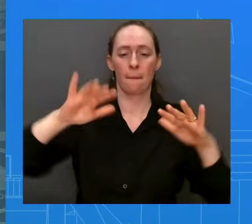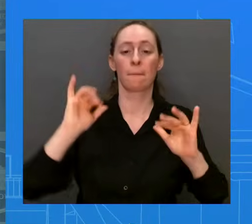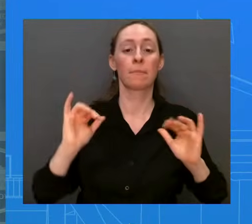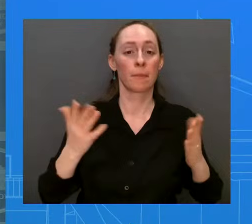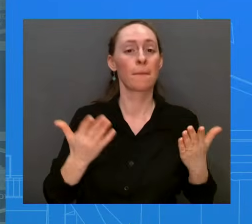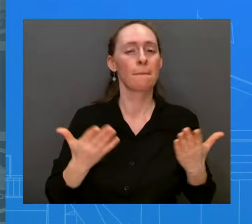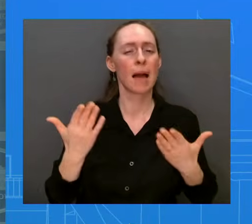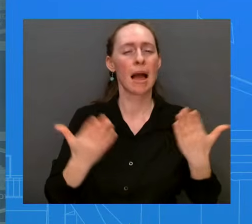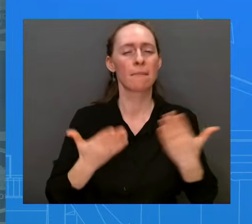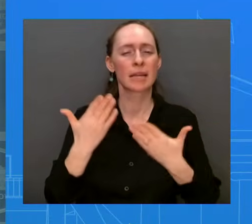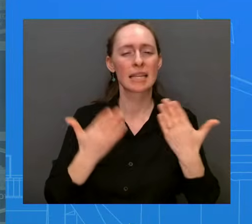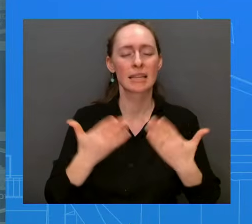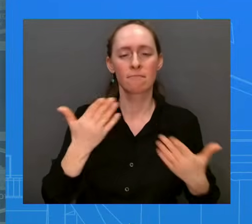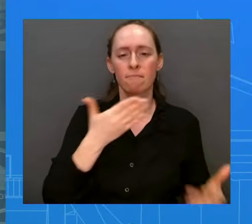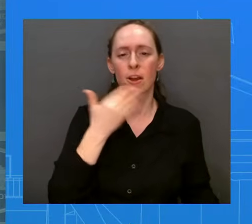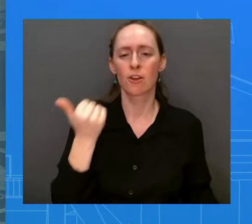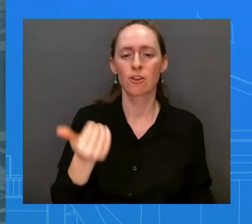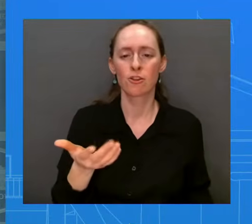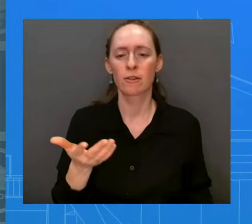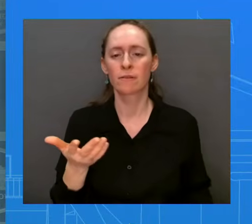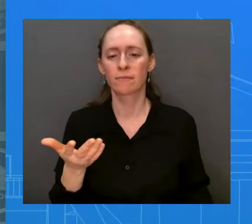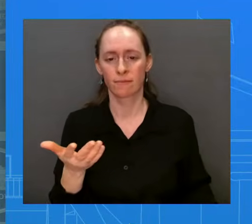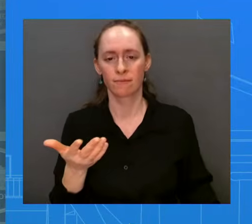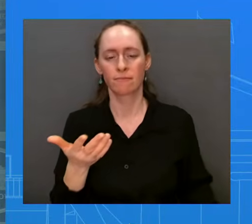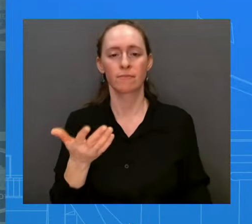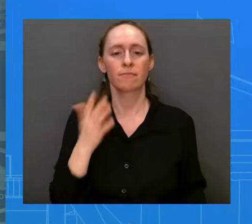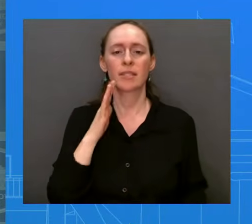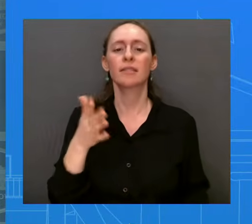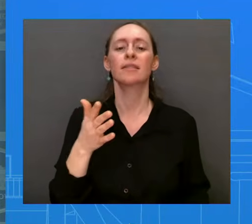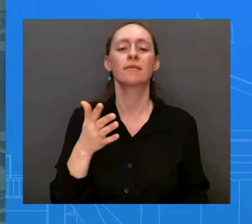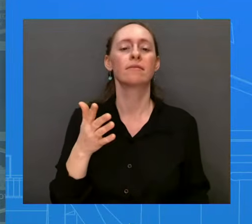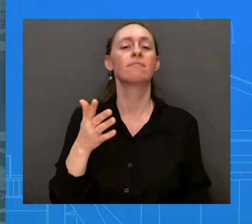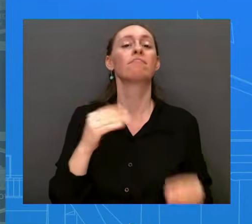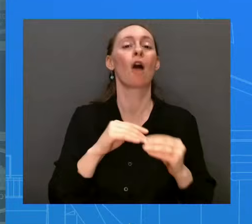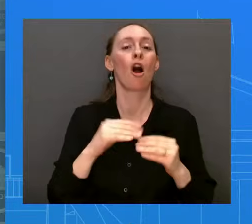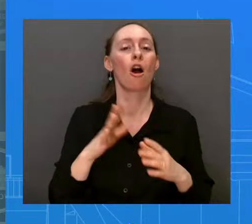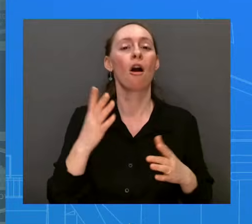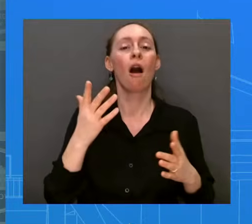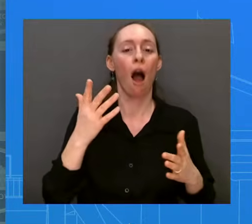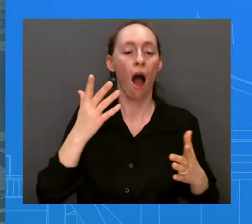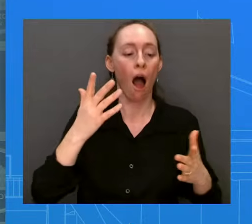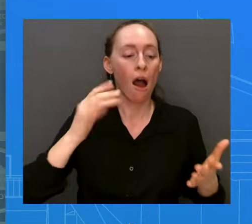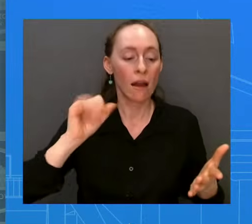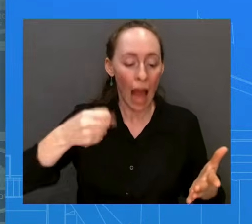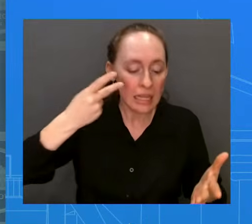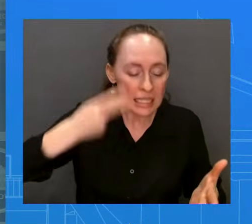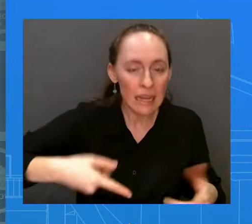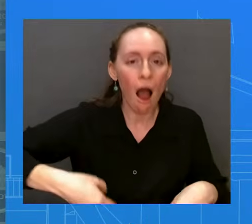for instance, of things on the ground. When you are not moving at the speed of a satellite